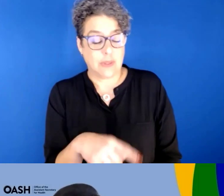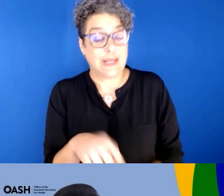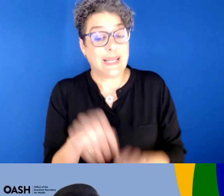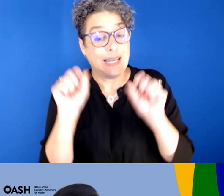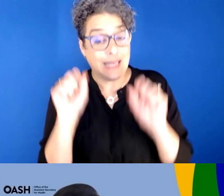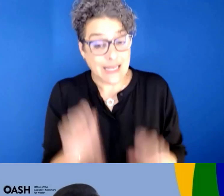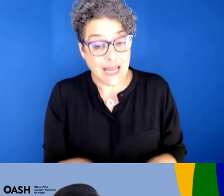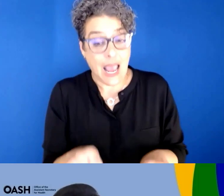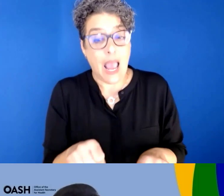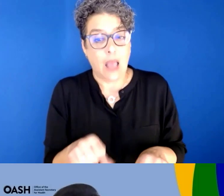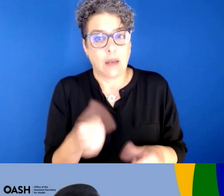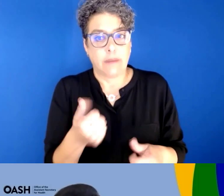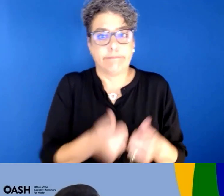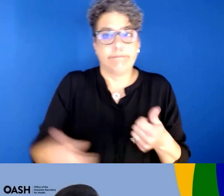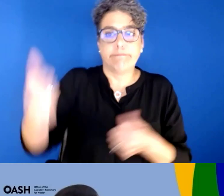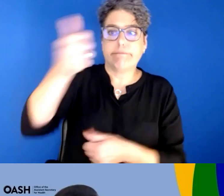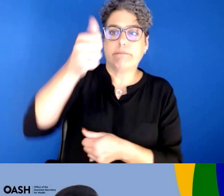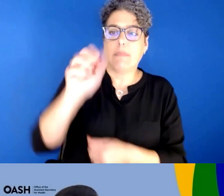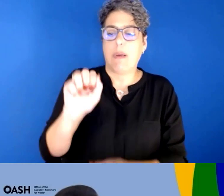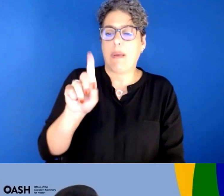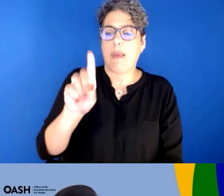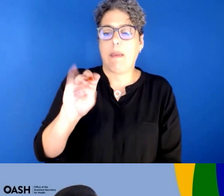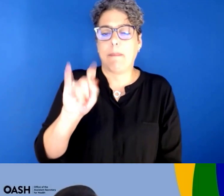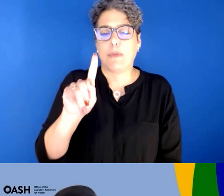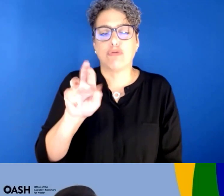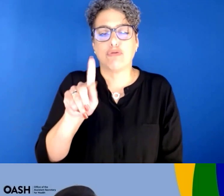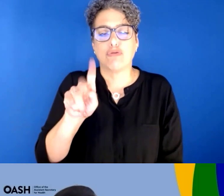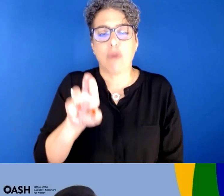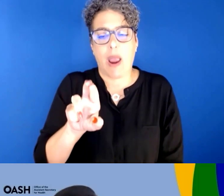be held liable, or does it stop at the PI level?